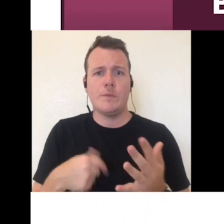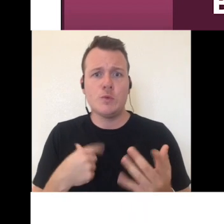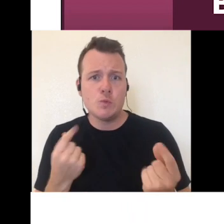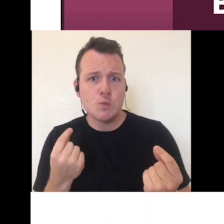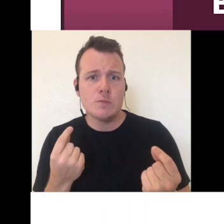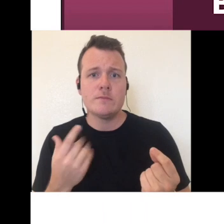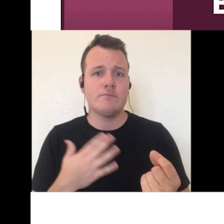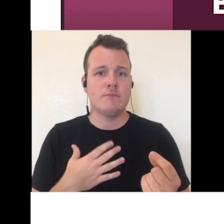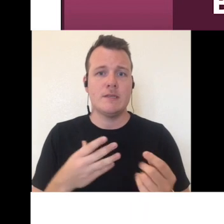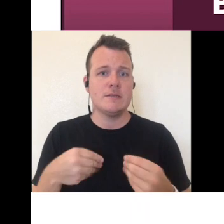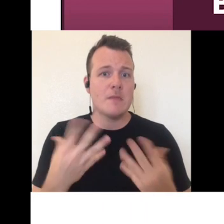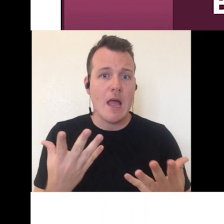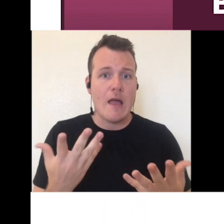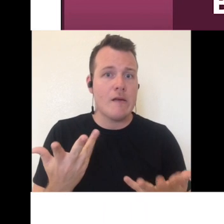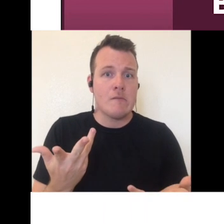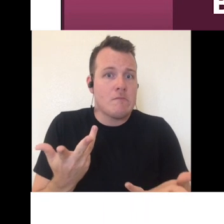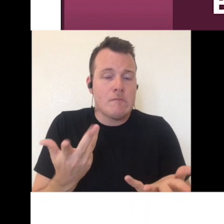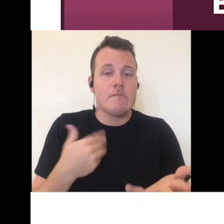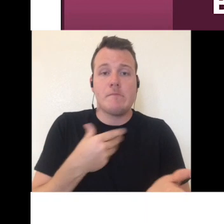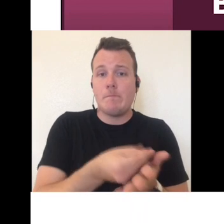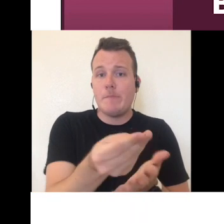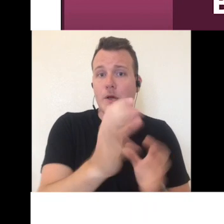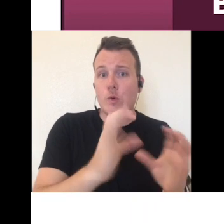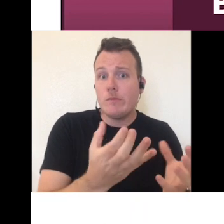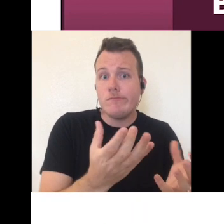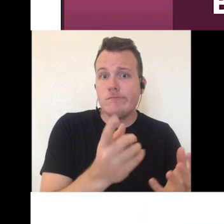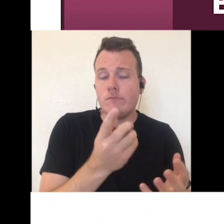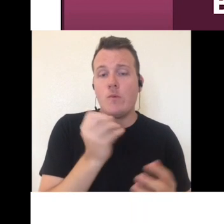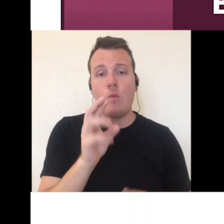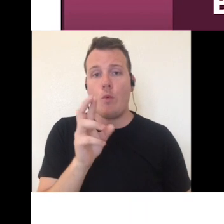of suppliers. So what kind of supply, what am I going to do about my suppliers?